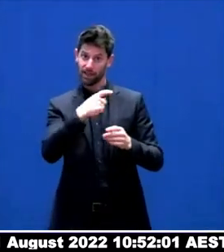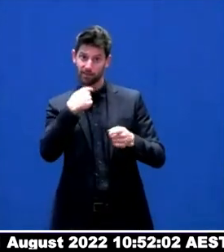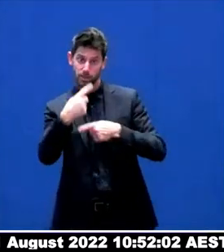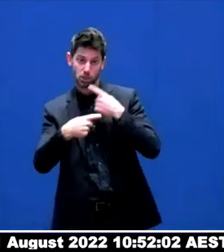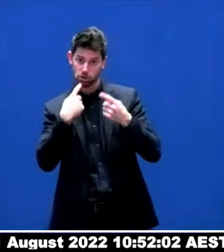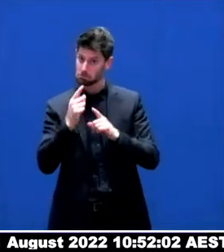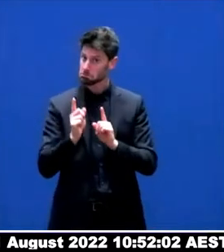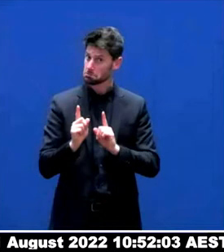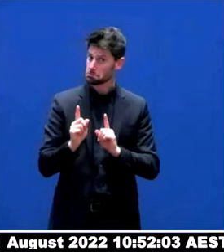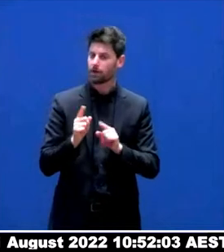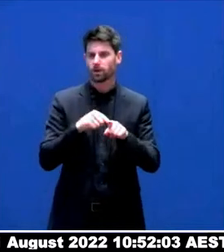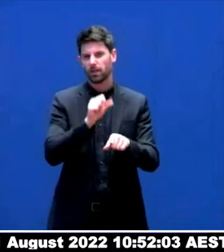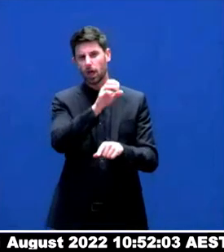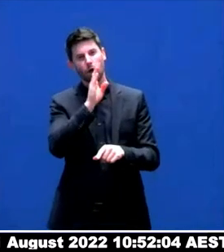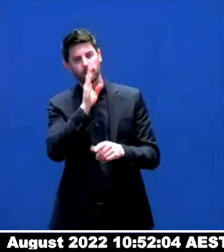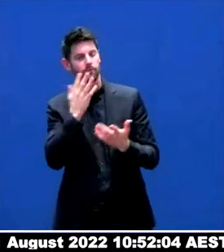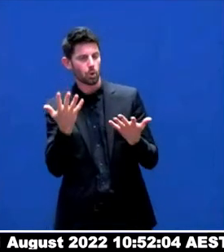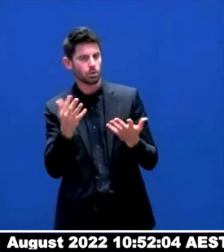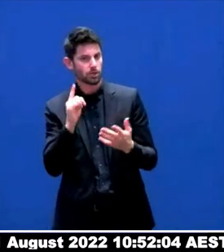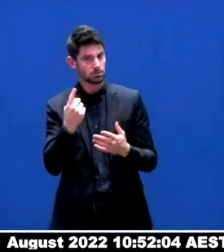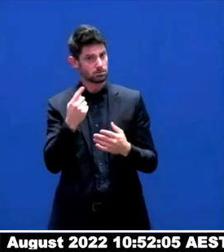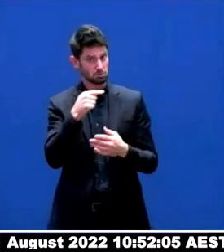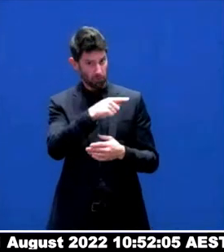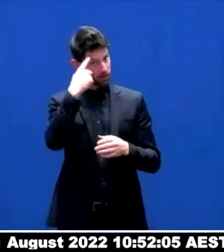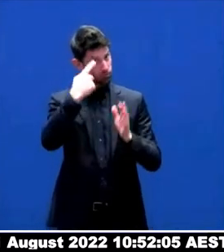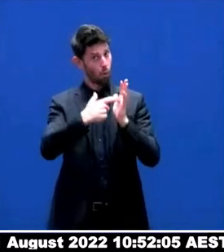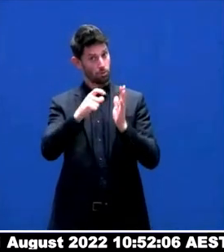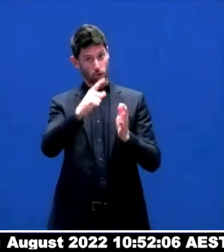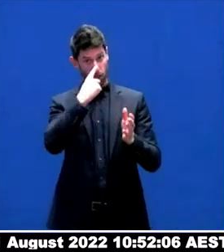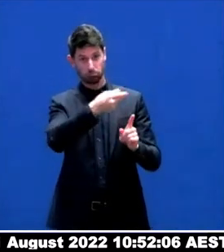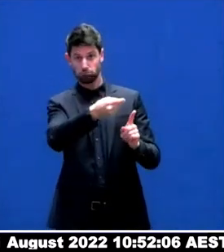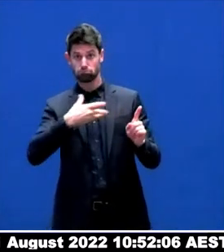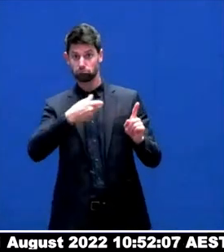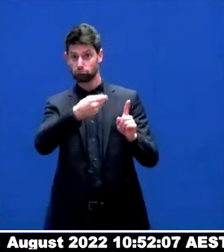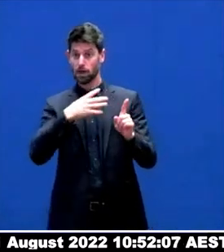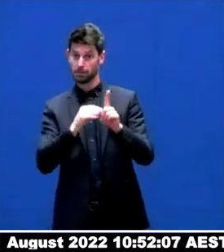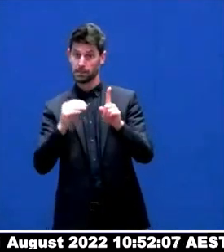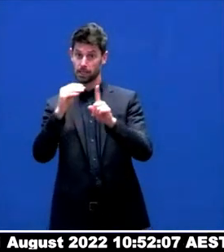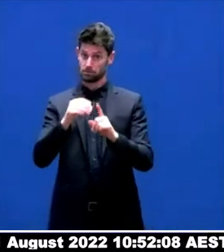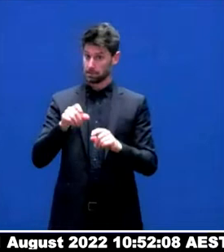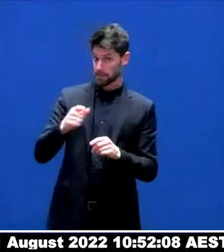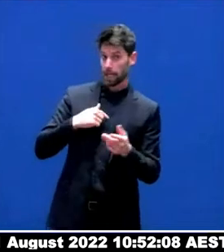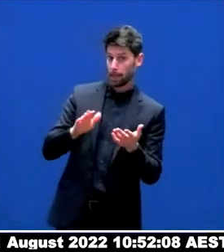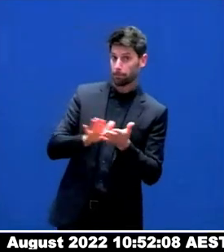that something that the Royal Commission could receive updates from the Commonwealth on? MATTHEW FLAVEL: Yes. We'd be happy to provide updates.